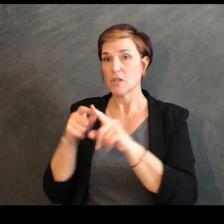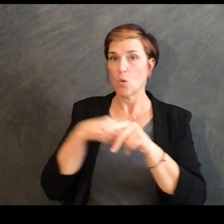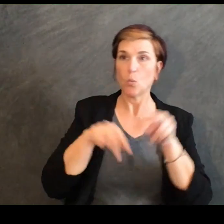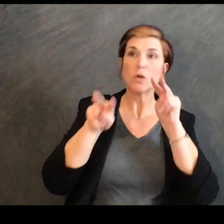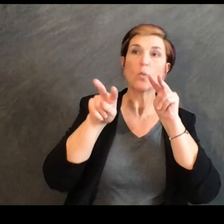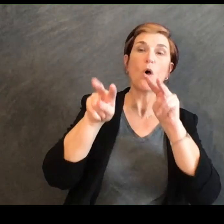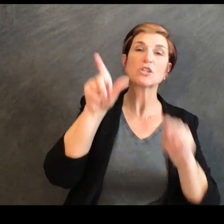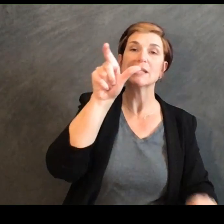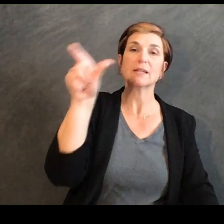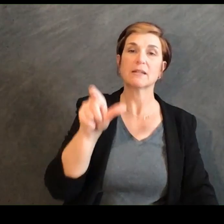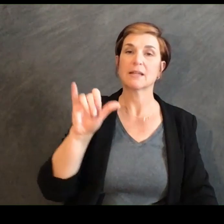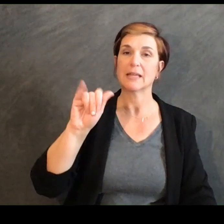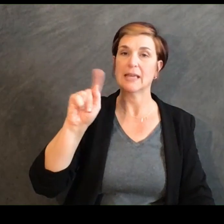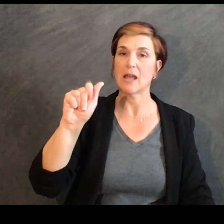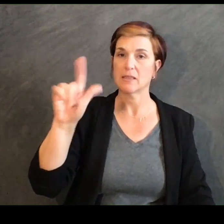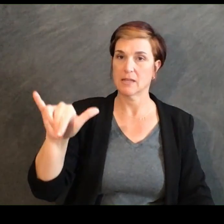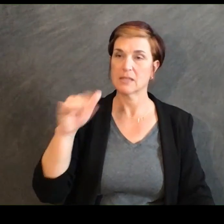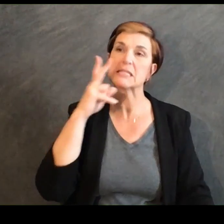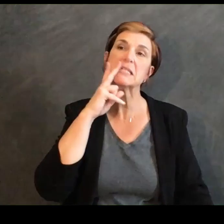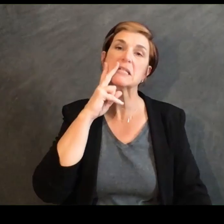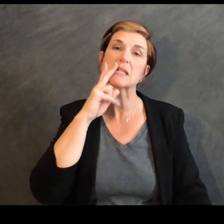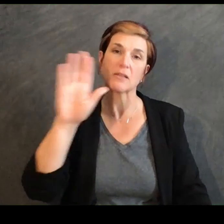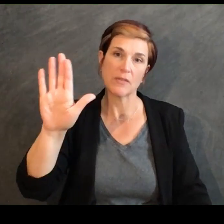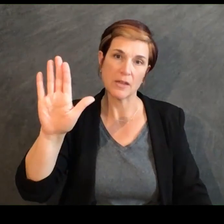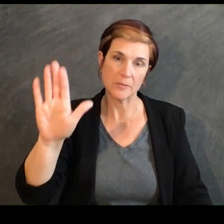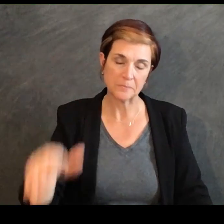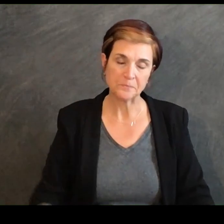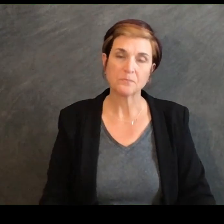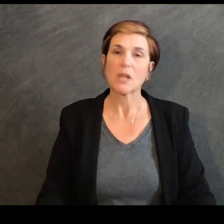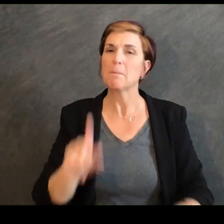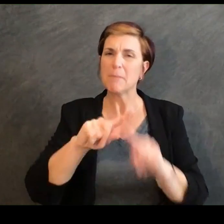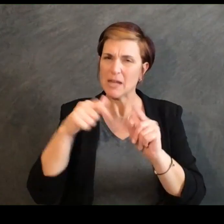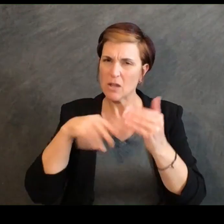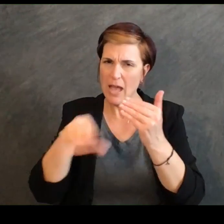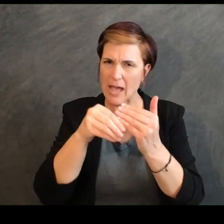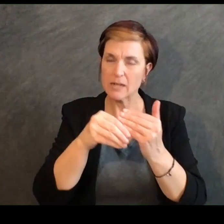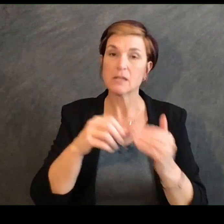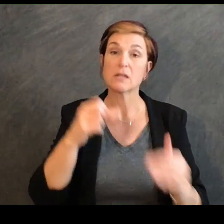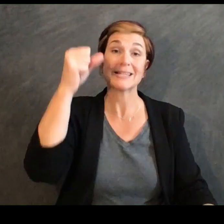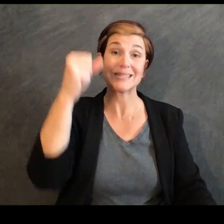just want to make one note in South Korea I want to repeat only 4% of the